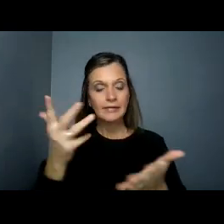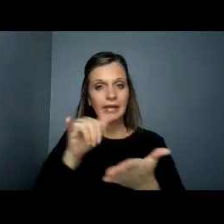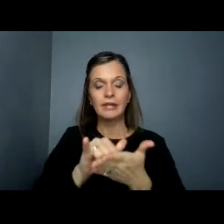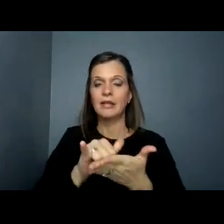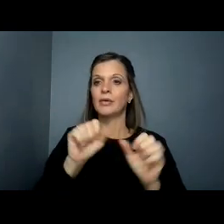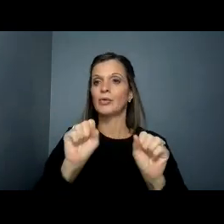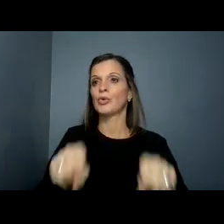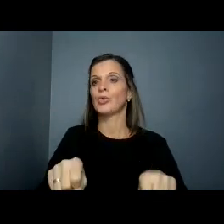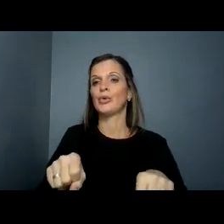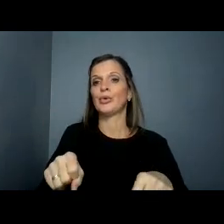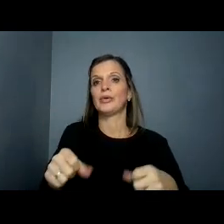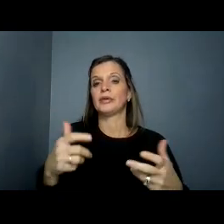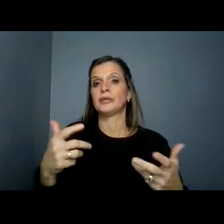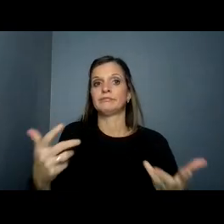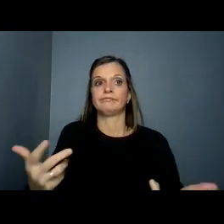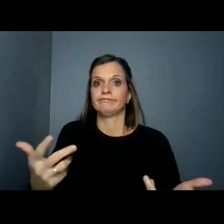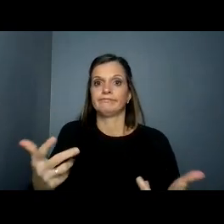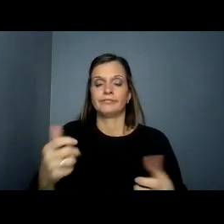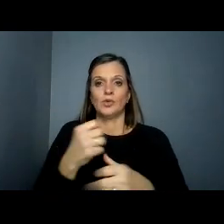where nobody's ever looked at before? And I'll ask him, I said.